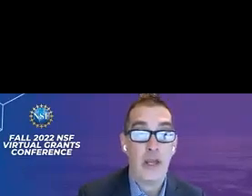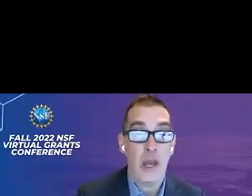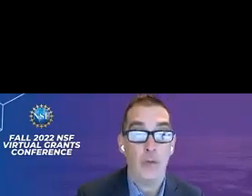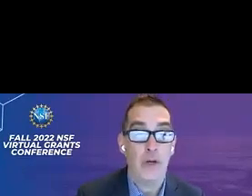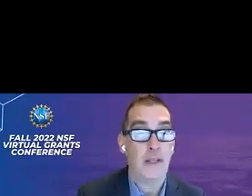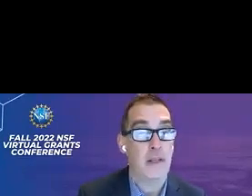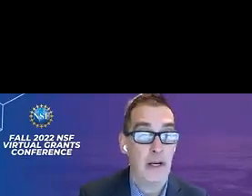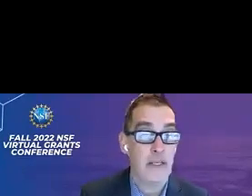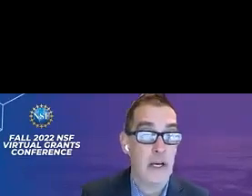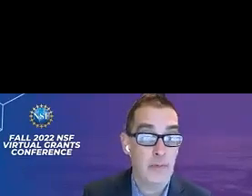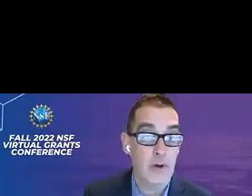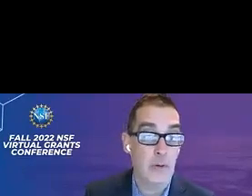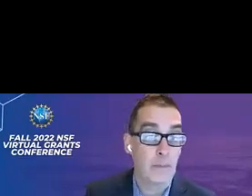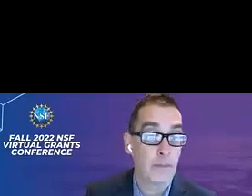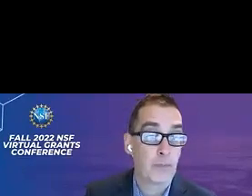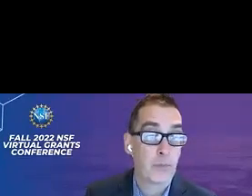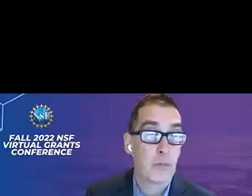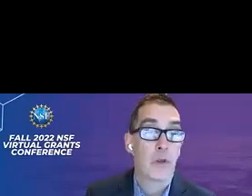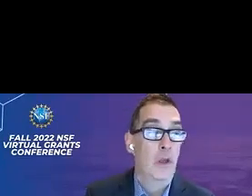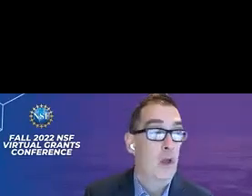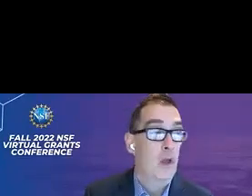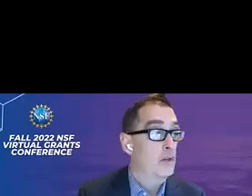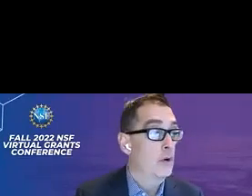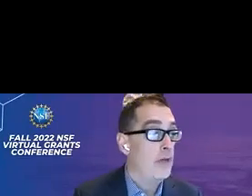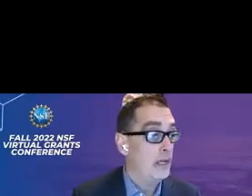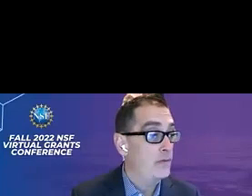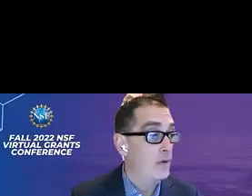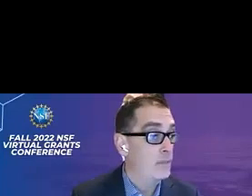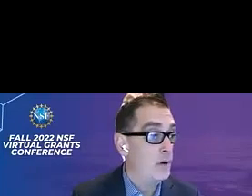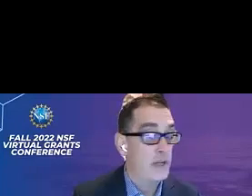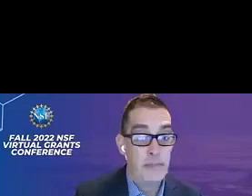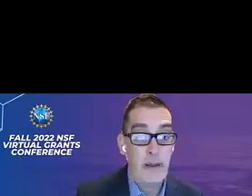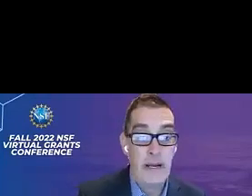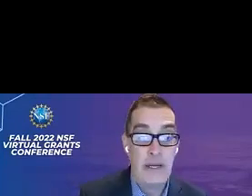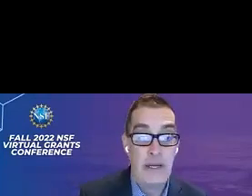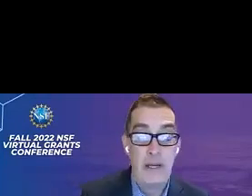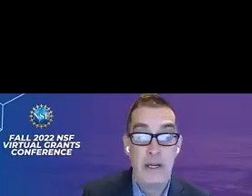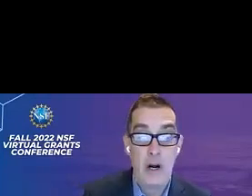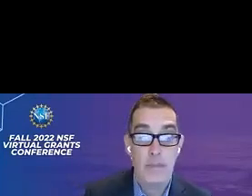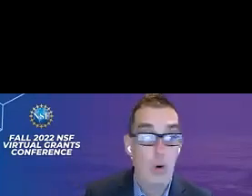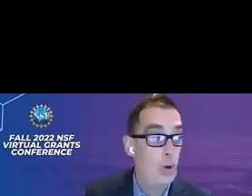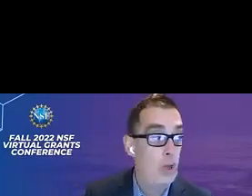And we'll get somebody to help you out. So thanks for participating in our poll.